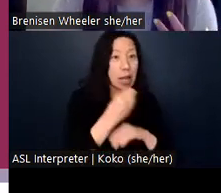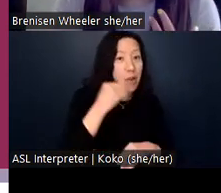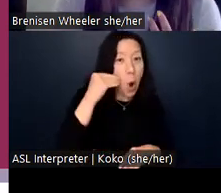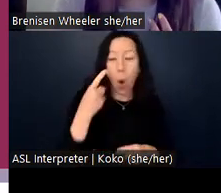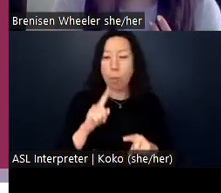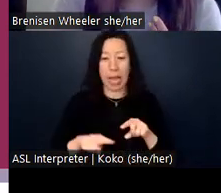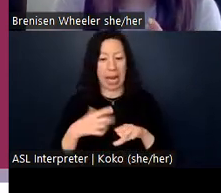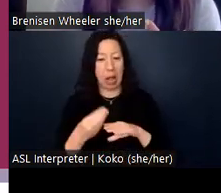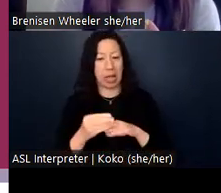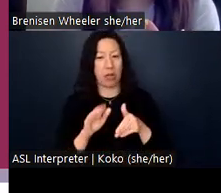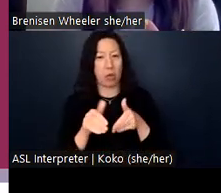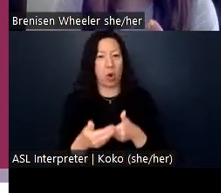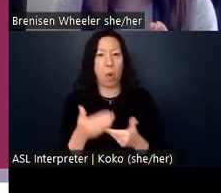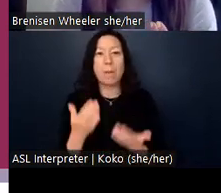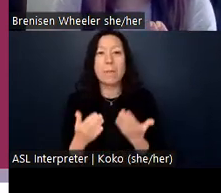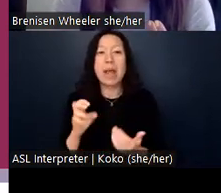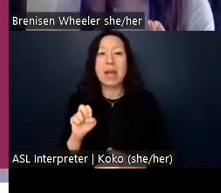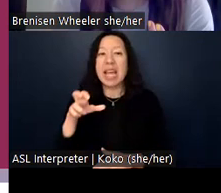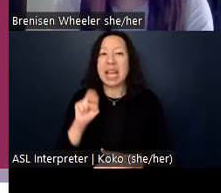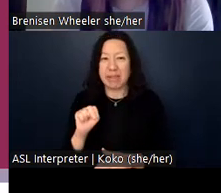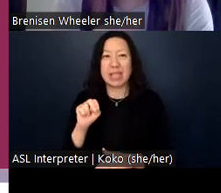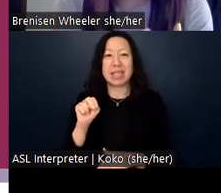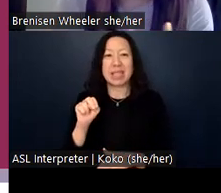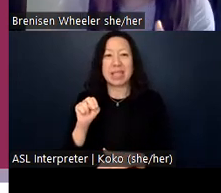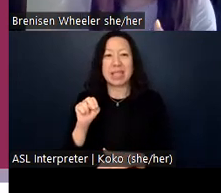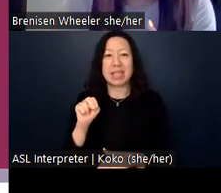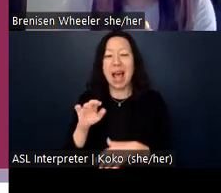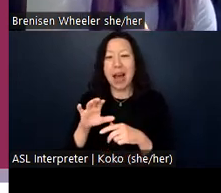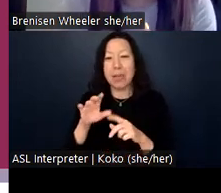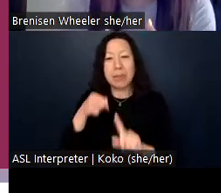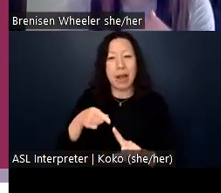12:49:27 So not allowing the survivor to participate in social and community events.